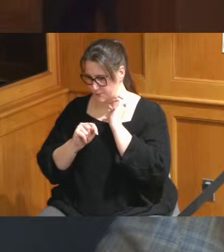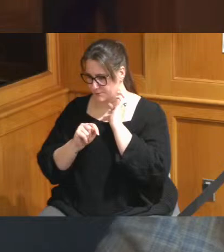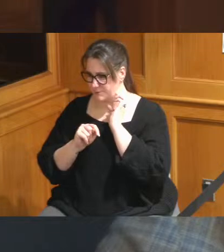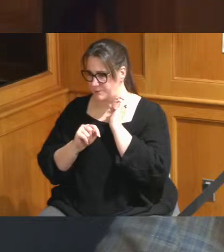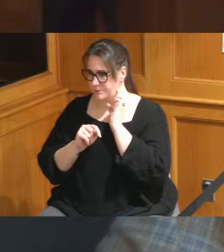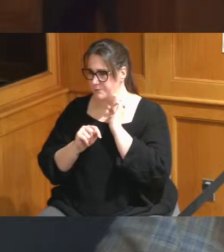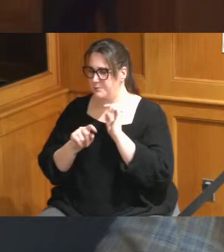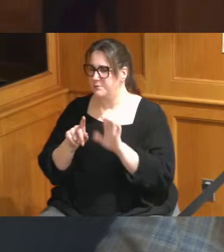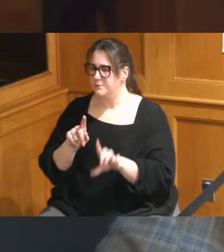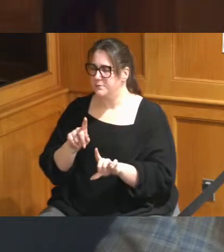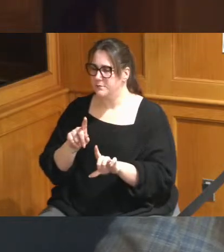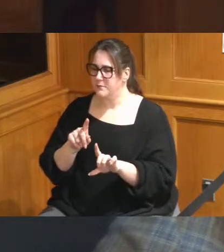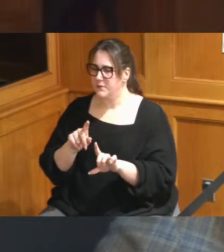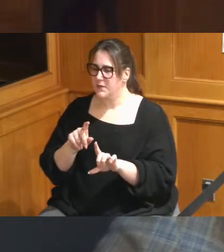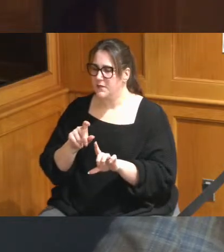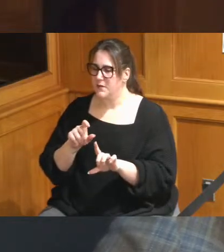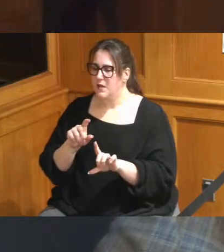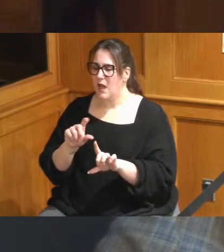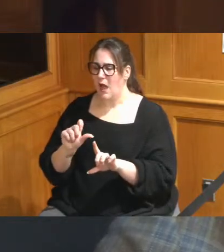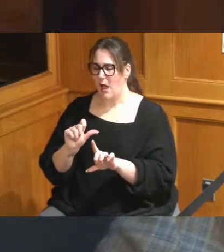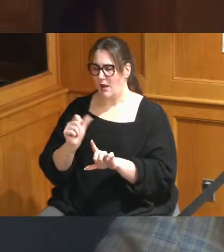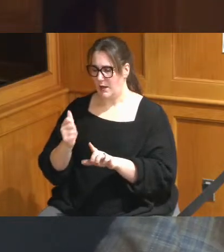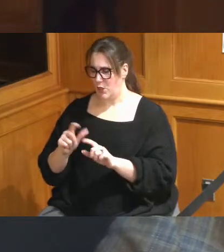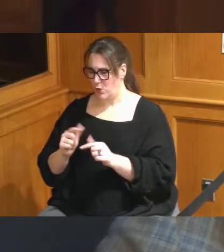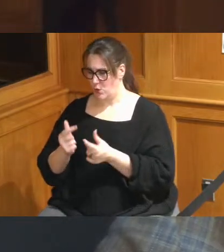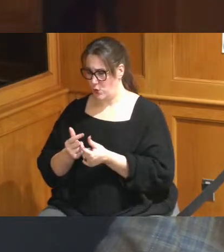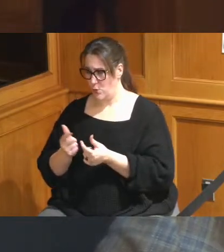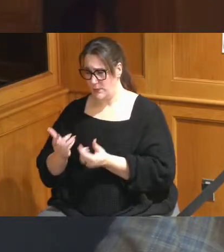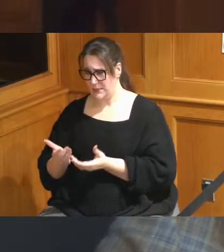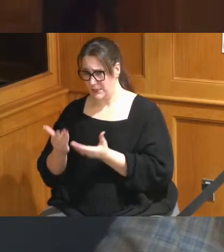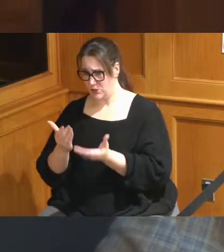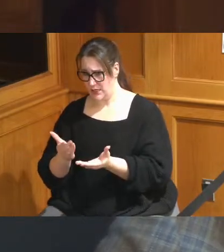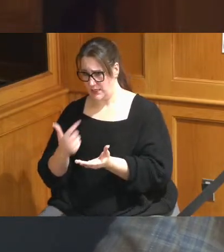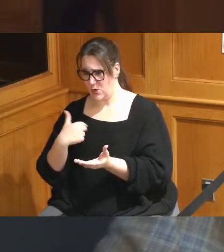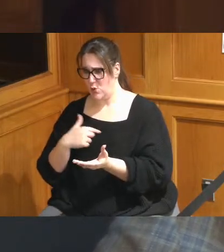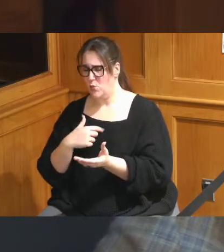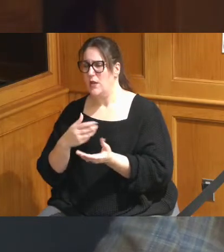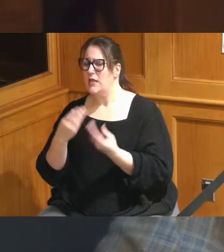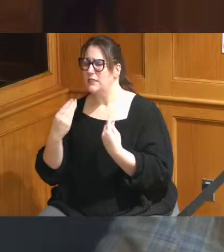back to another group that had a suggestion and we sold some partial. So we always, oh,